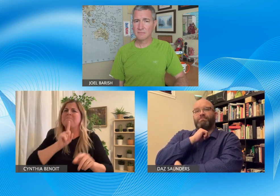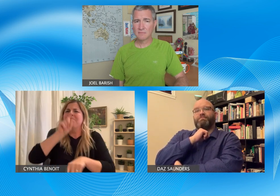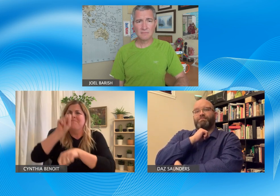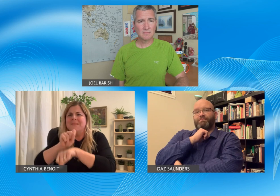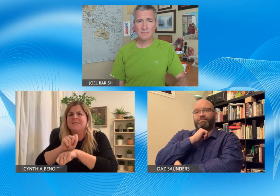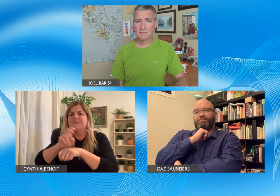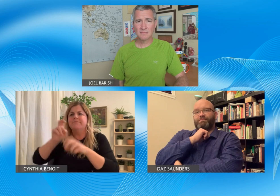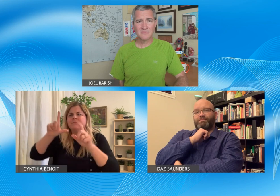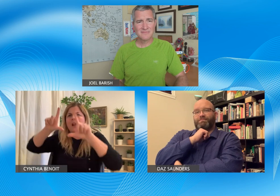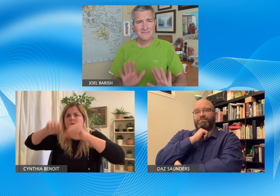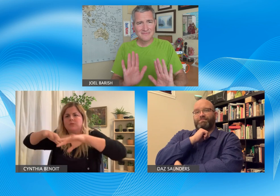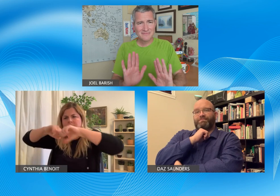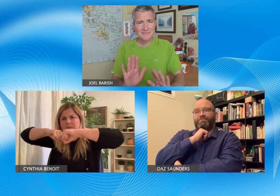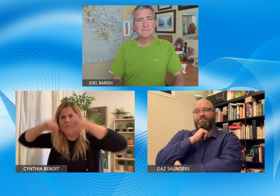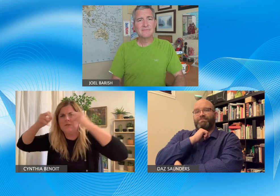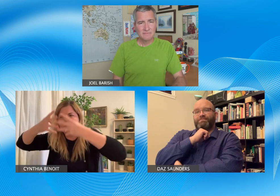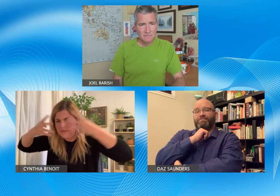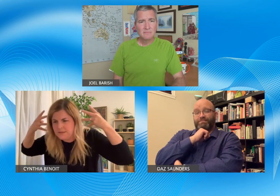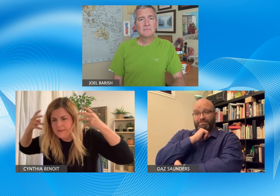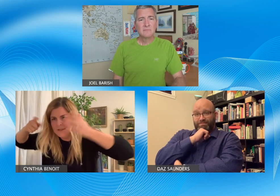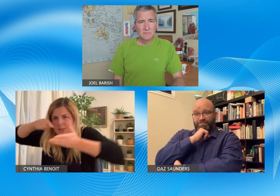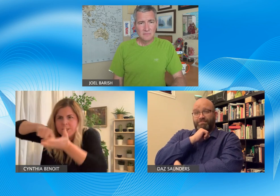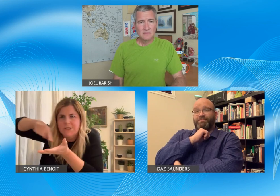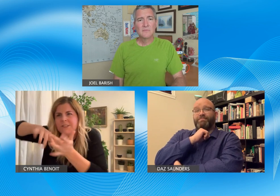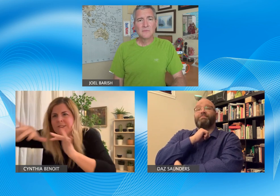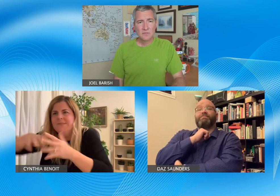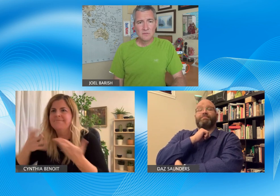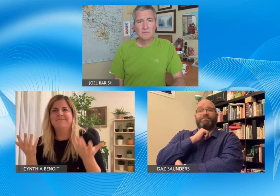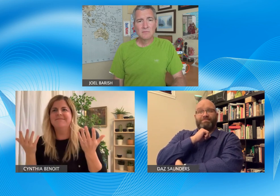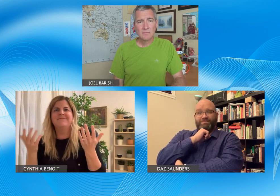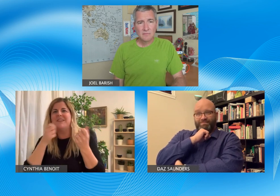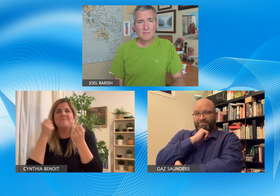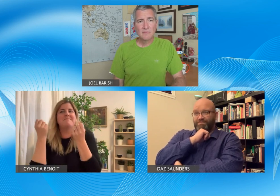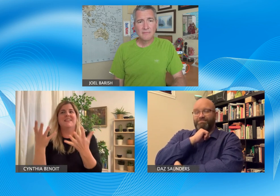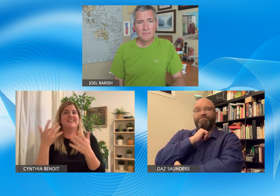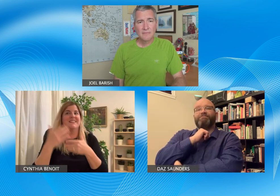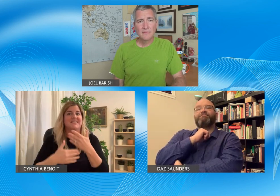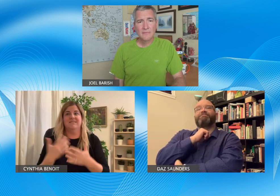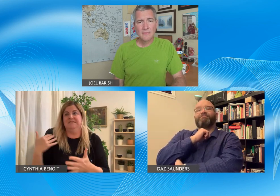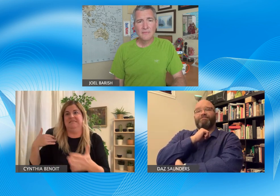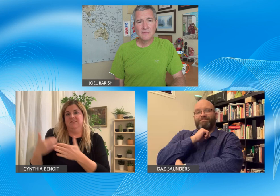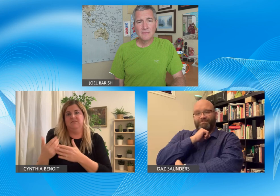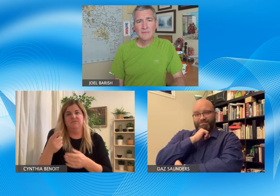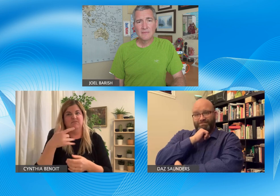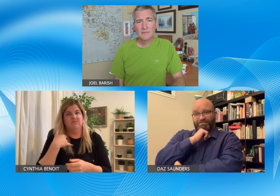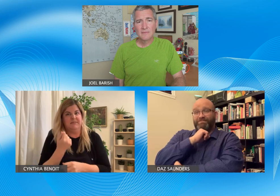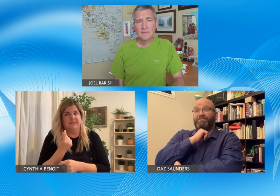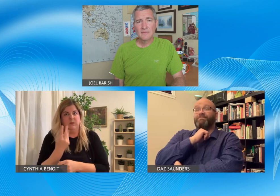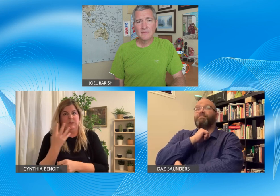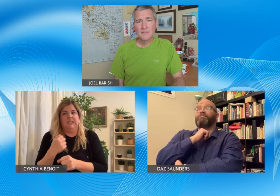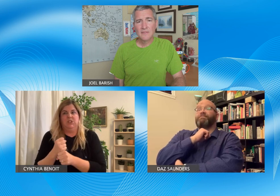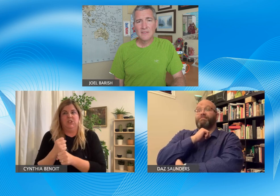Now, we have the opportunity to really open up a nd examine LSQ much closer. Under a microscope and conduct high quality, immersive research. Not much was done back then. In the past few years, there’s been